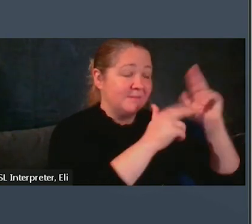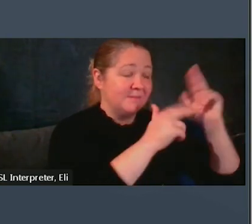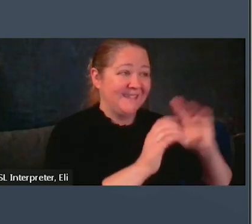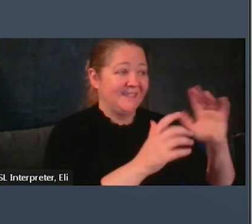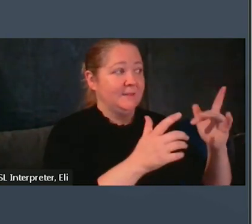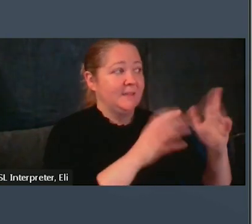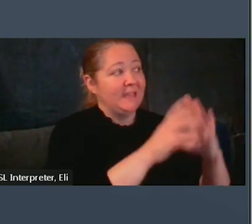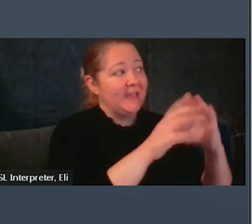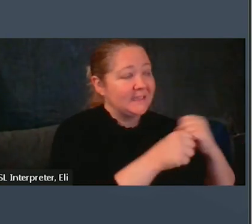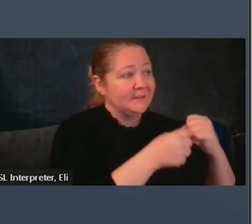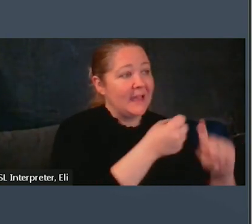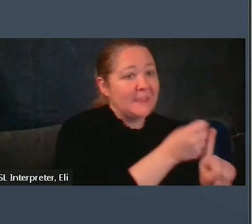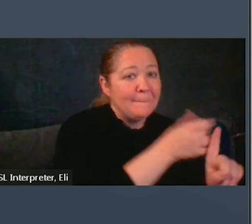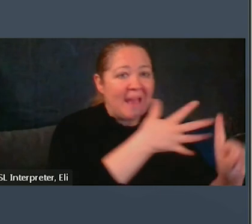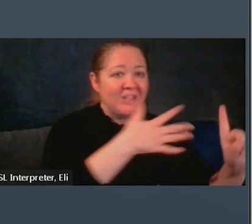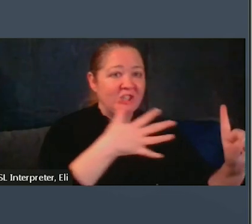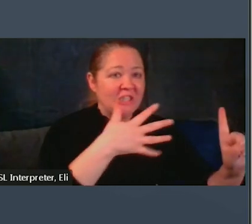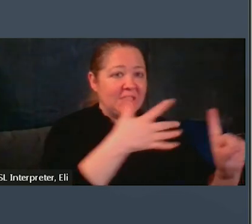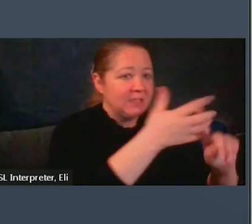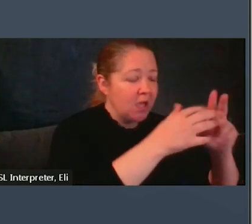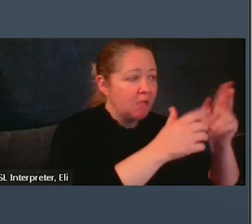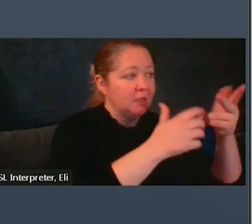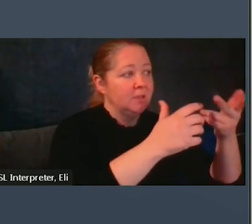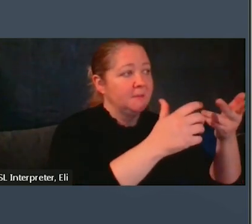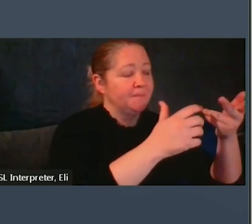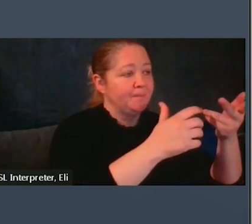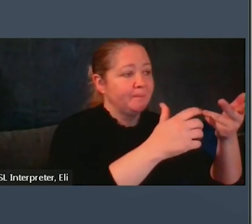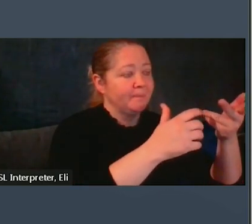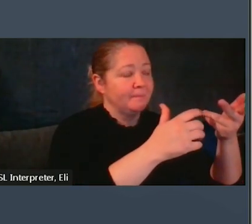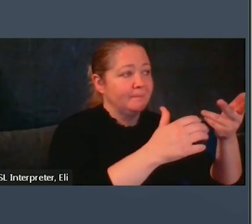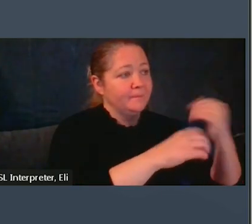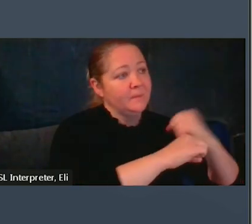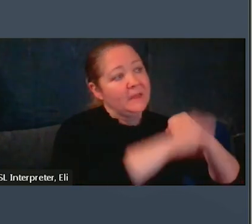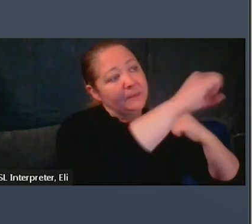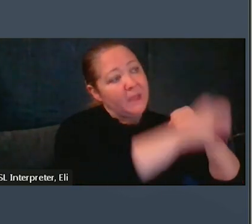it. And considering the economic develop or impact that this would have, as many people said,